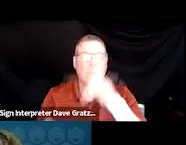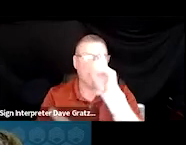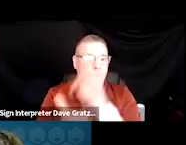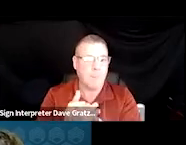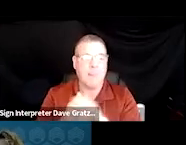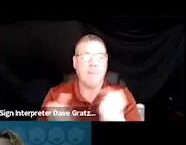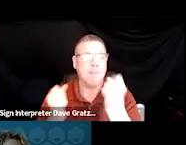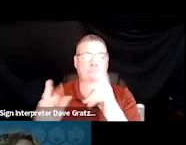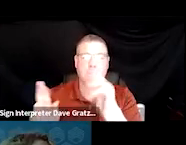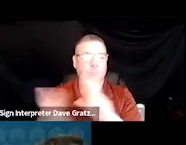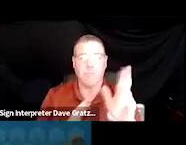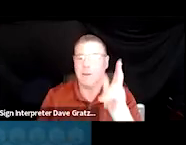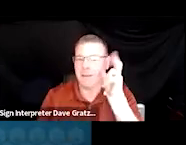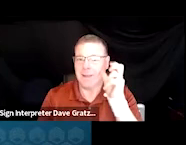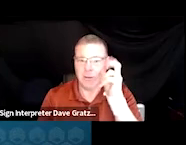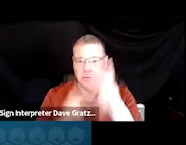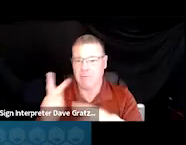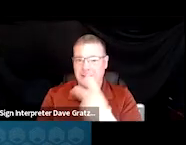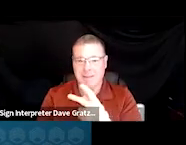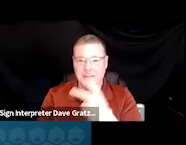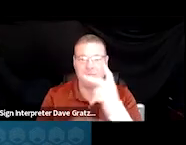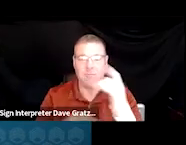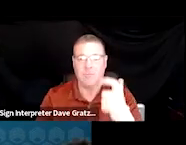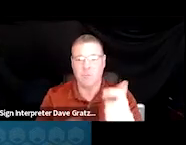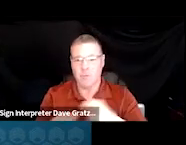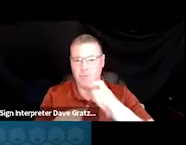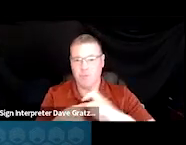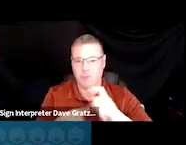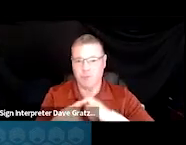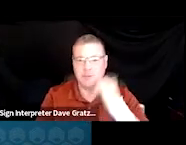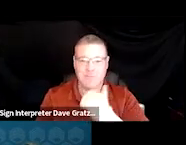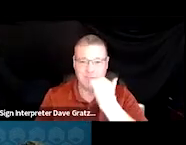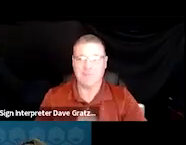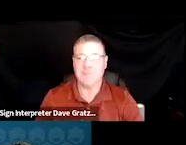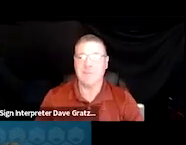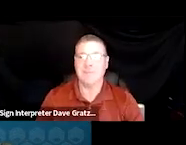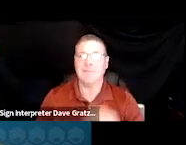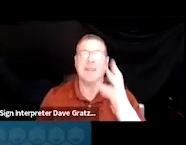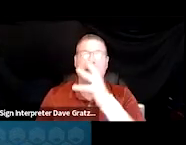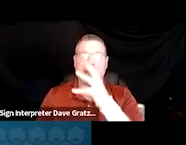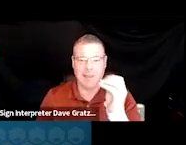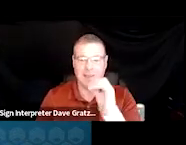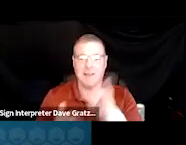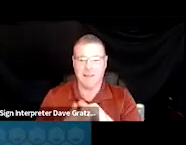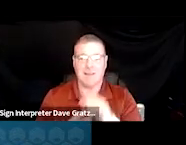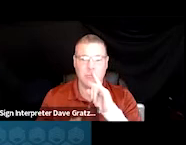aren't really ready to hear about the type of calls that we take on a daily basis on the crisis line. And that's been a really wonderful,